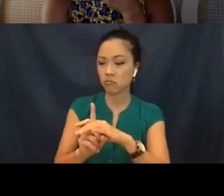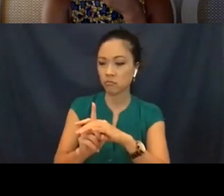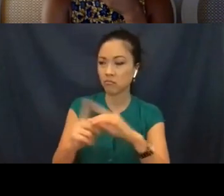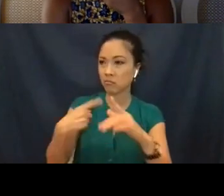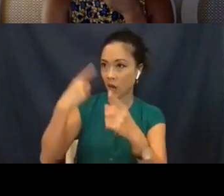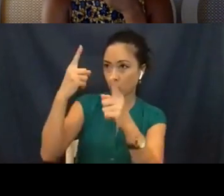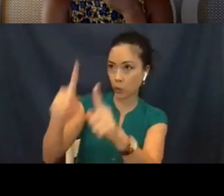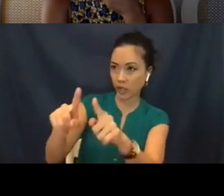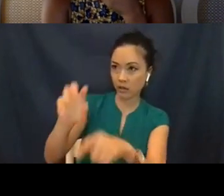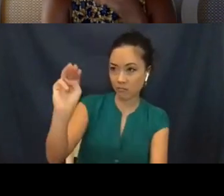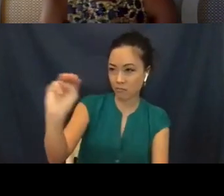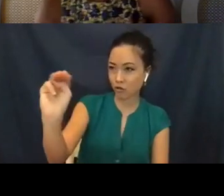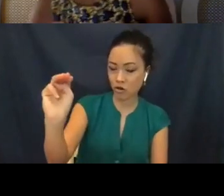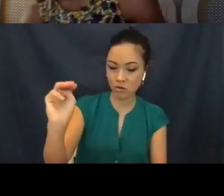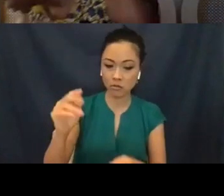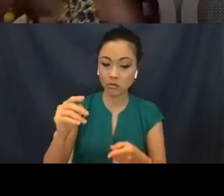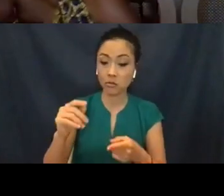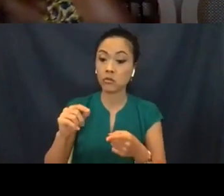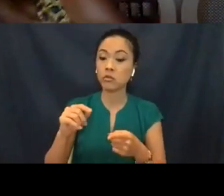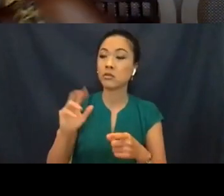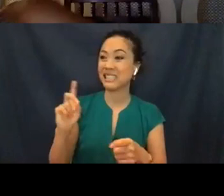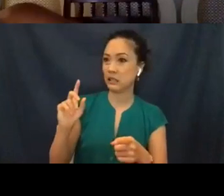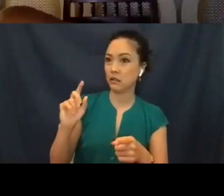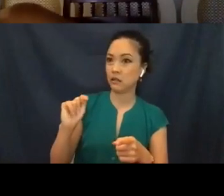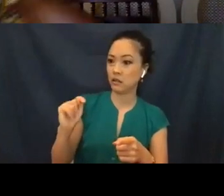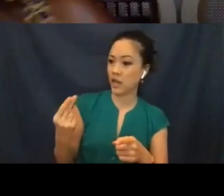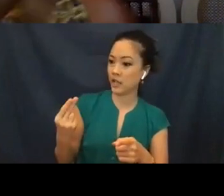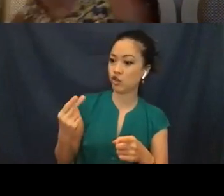a beneficiary of the segmentation that happens.